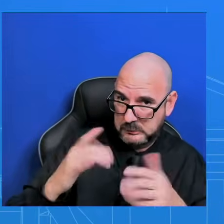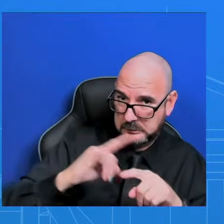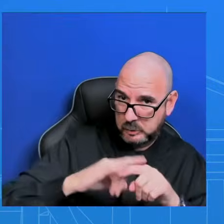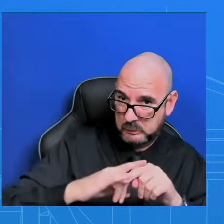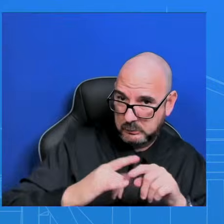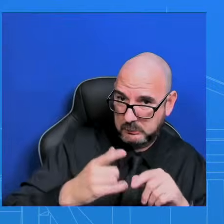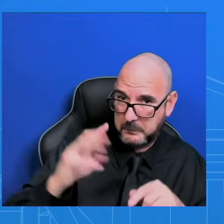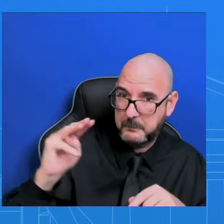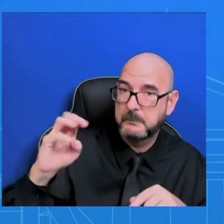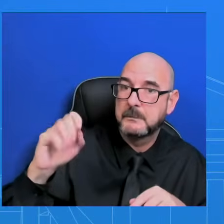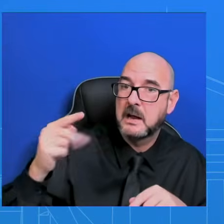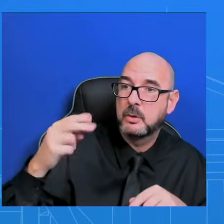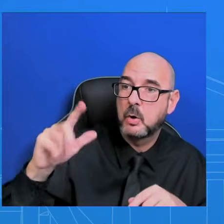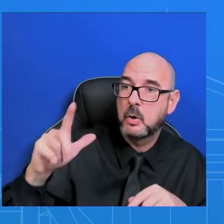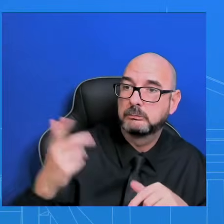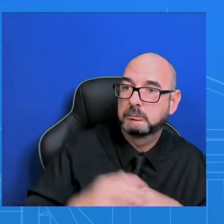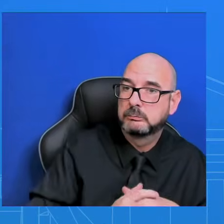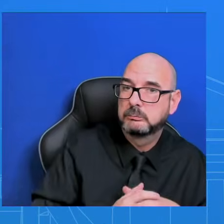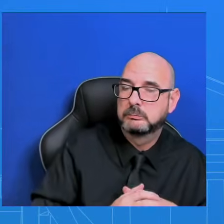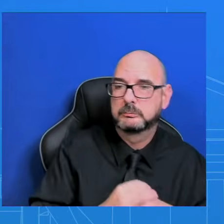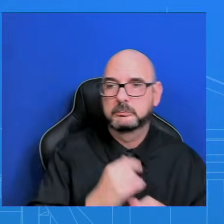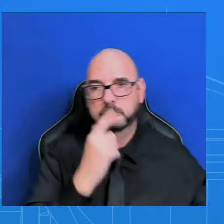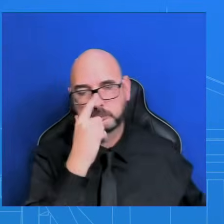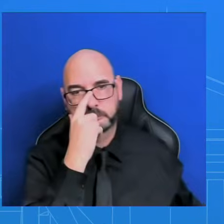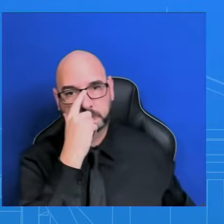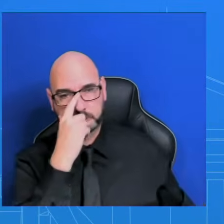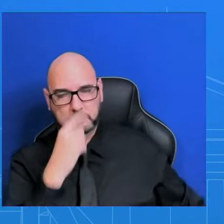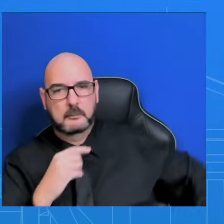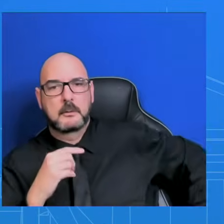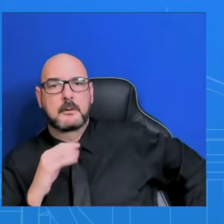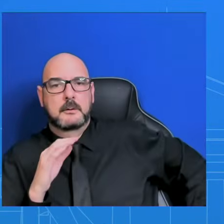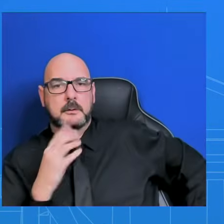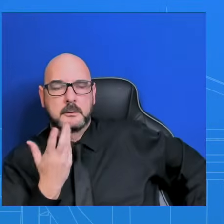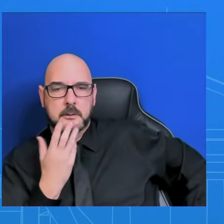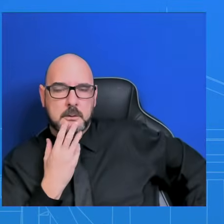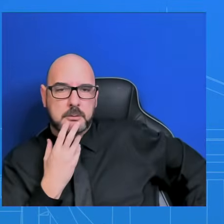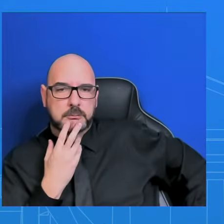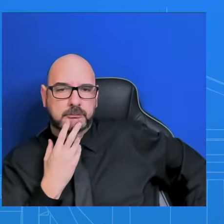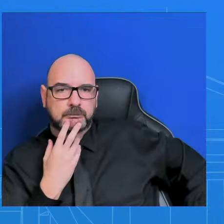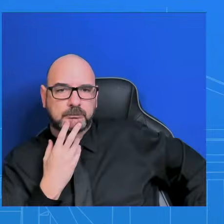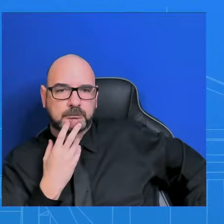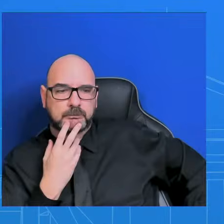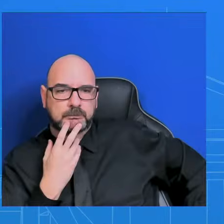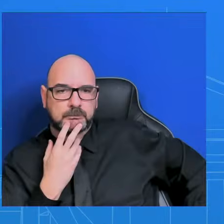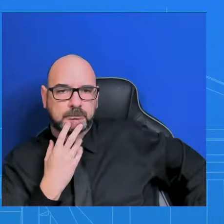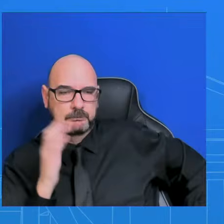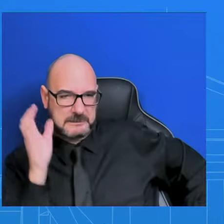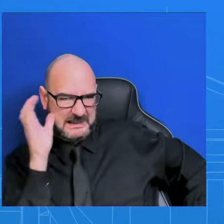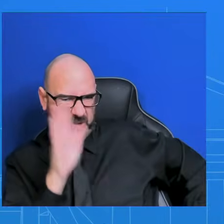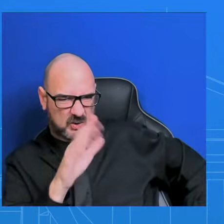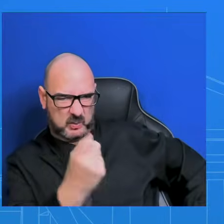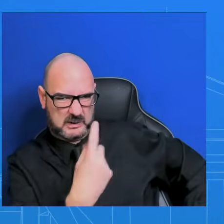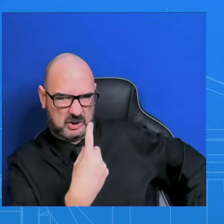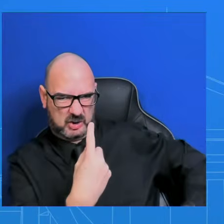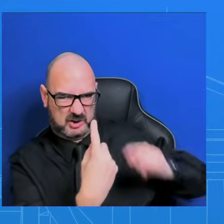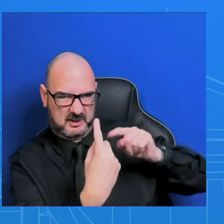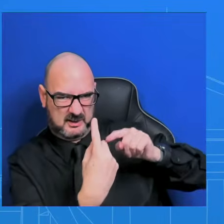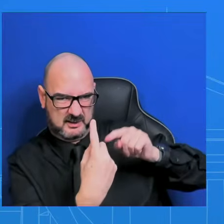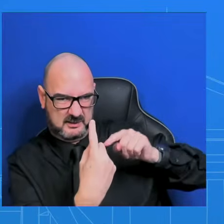As you said, there are experts who have spoken to this. I'll let the experts speak to this. When there's a rulemaking process, this is -- this is always the case here.